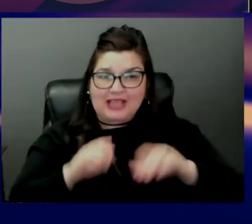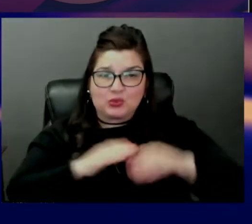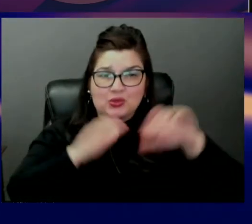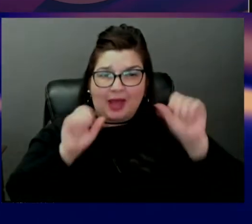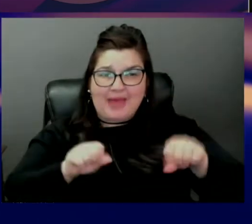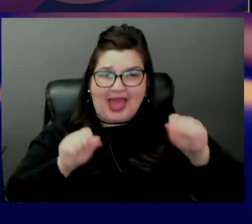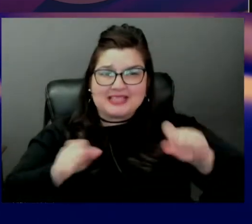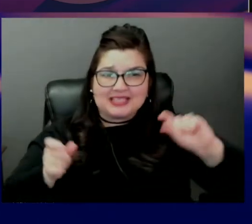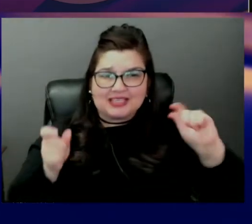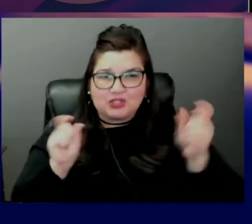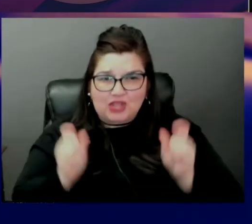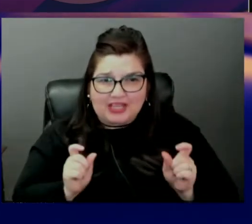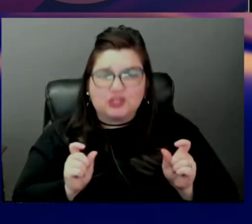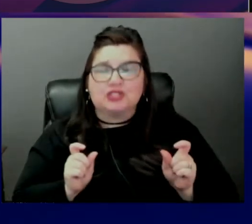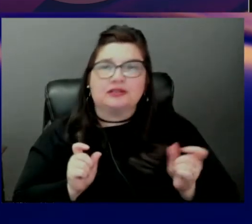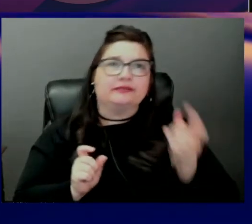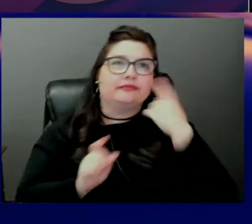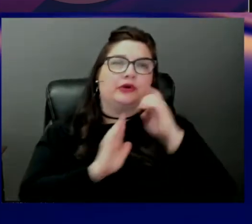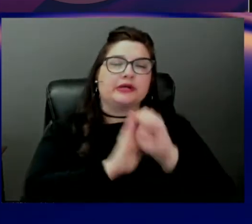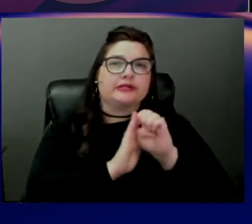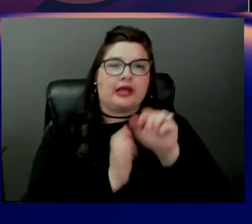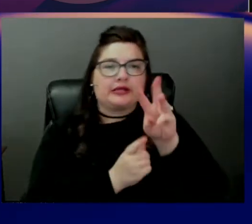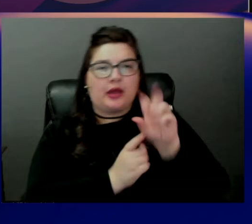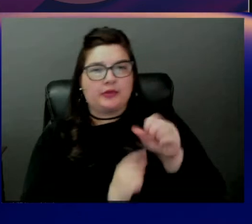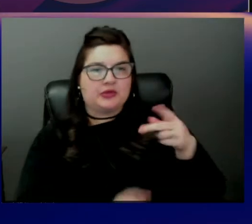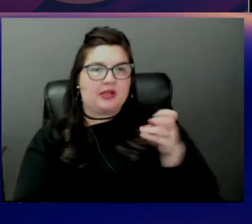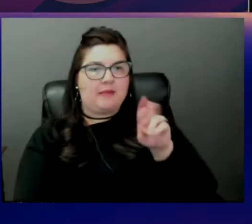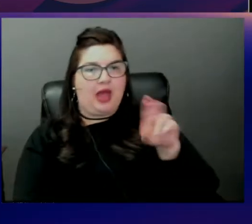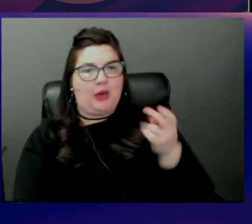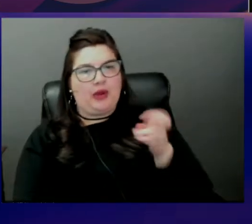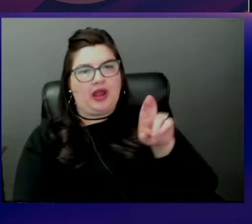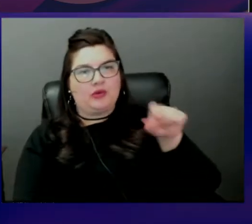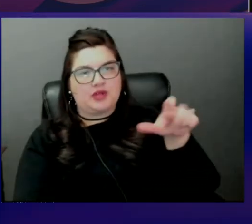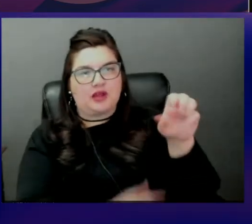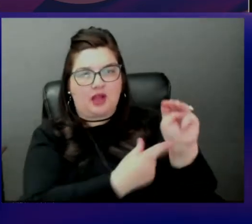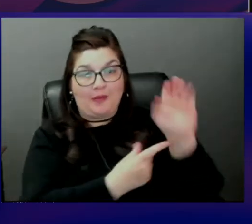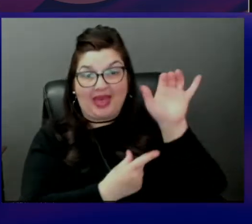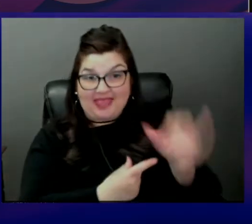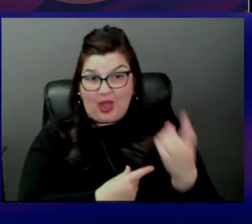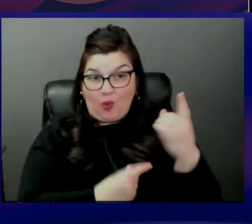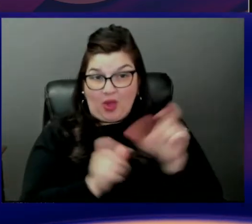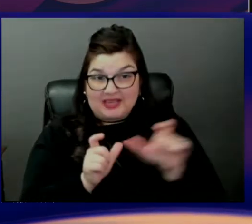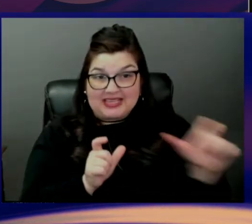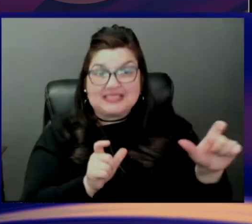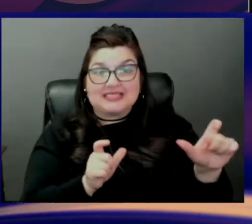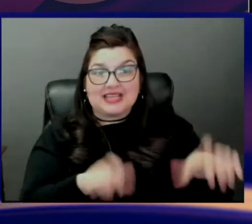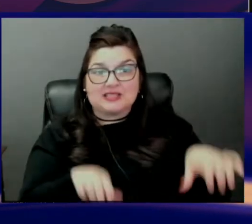go to awspowerhour.com and that one instance is hosting that website. It might not be up.